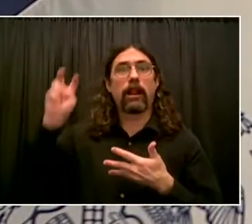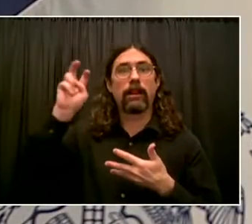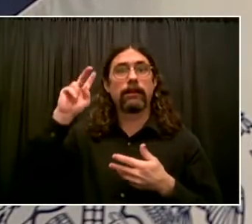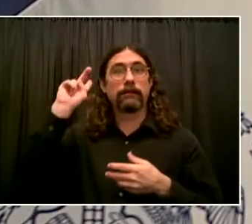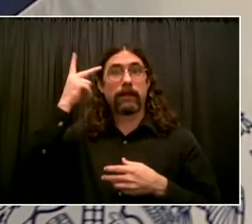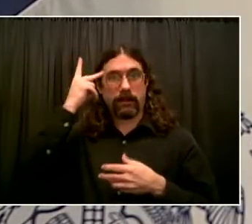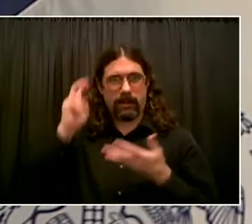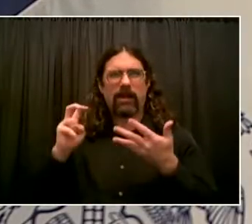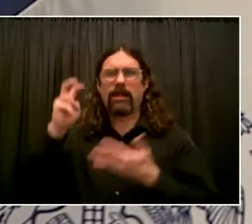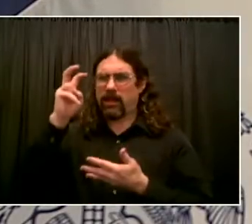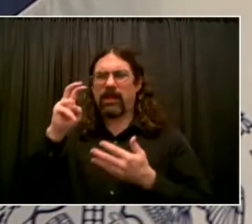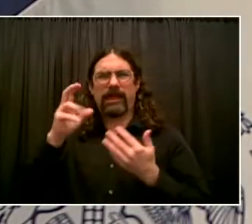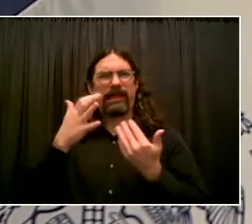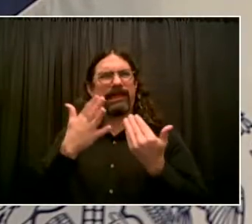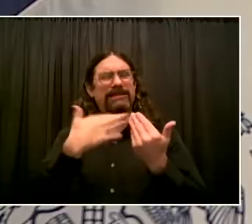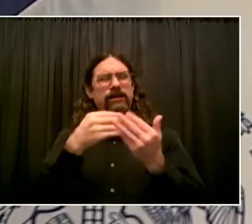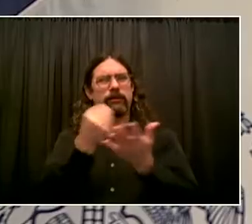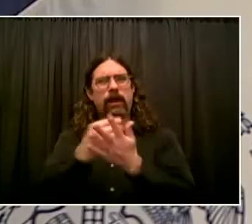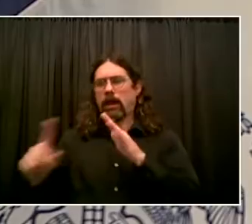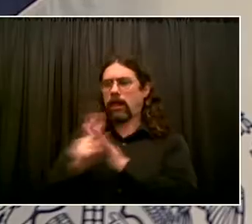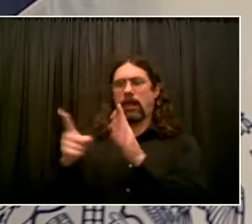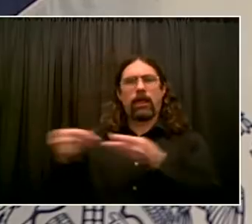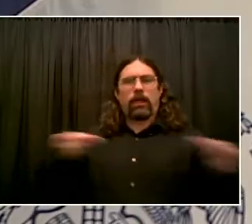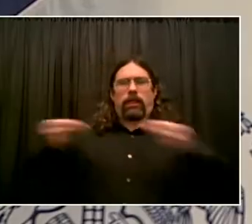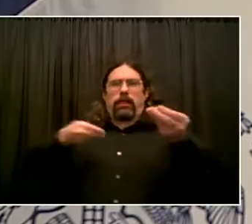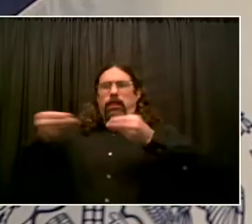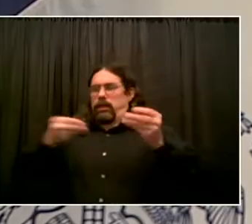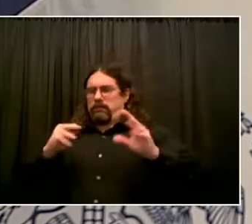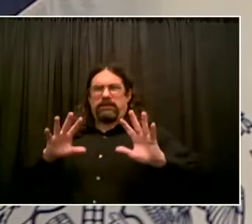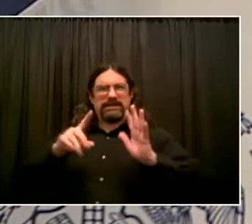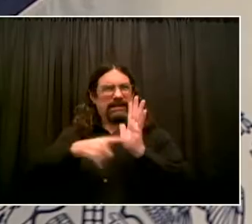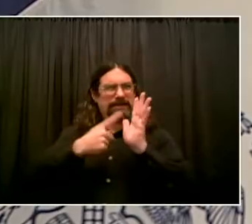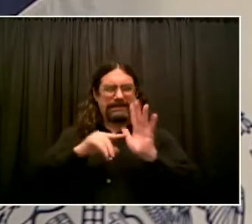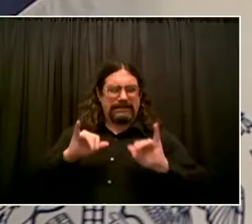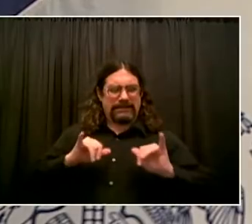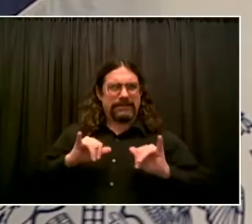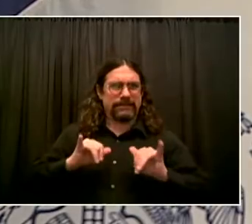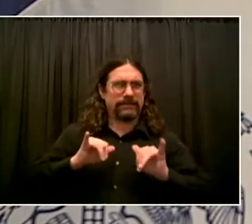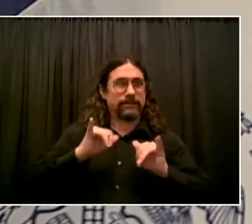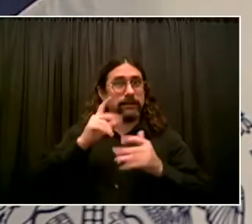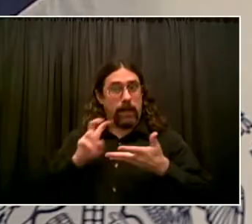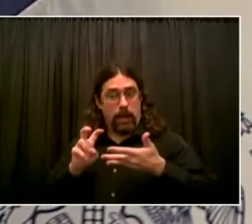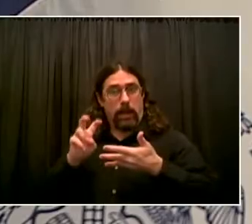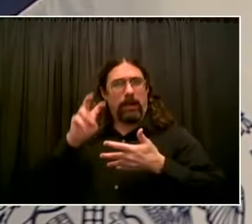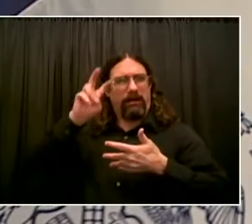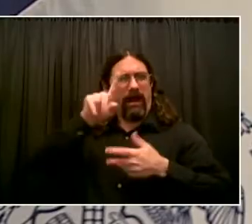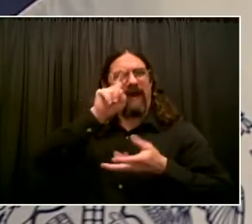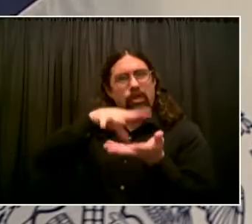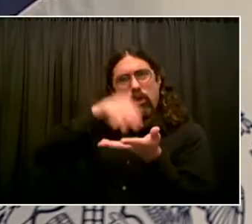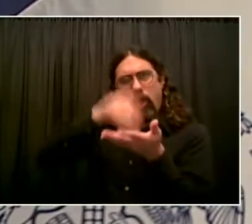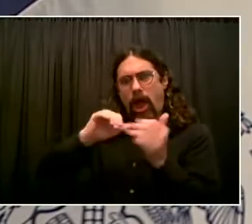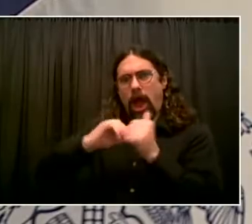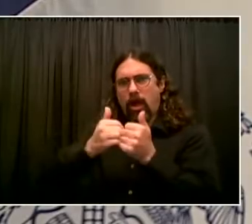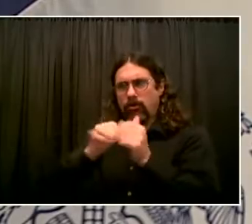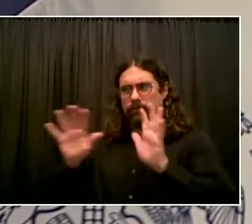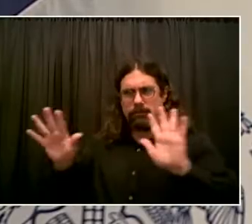THINGS. I WOULD NOT READ T OOMUH CIN TO ONE MOMENT. HE HAS EEBN A